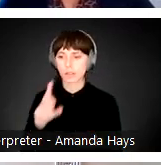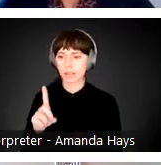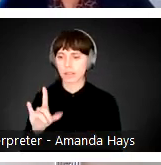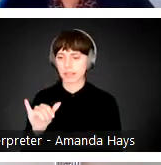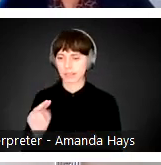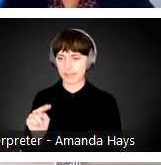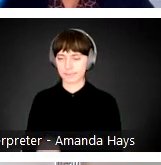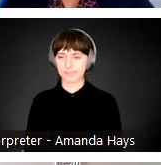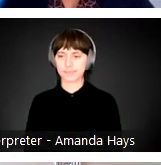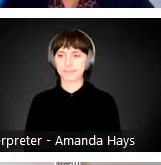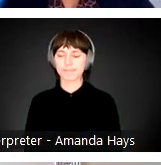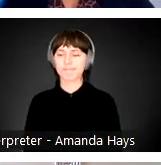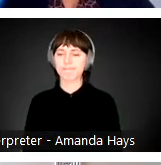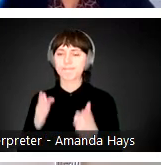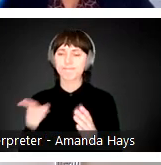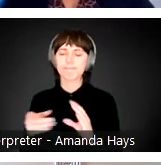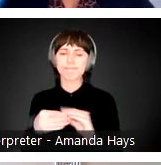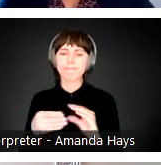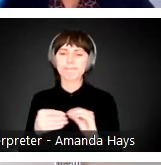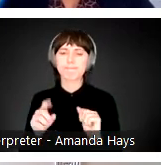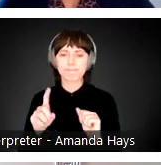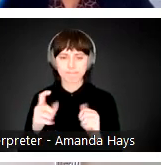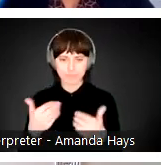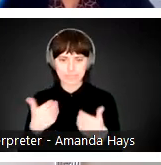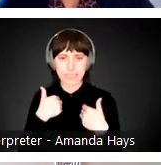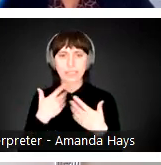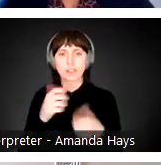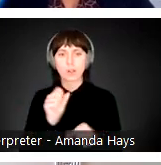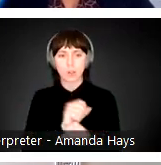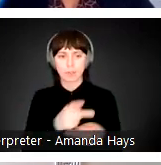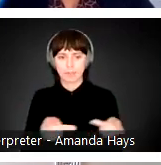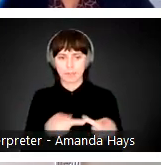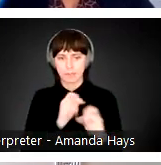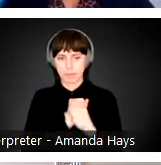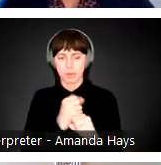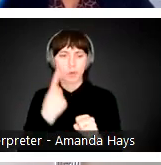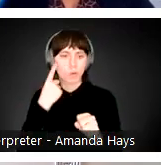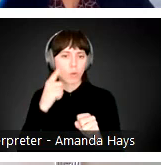that there are workplace protections for documented workers and wondering if